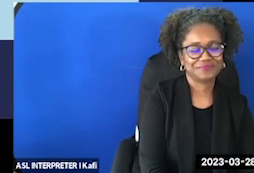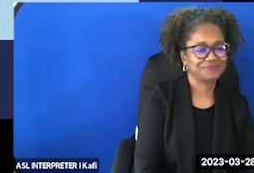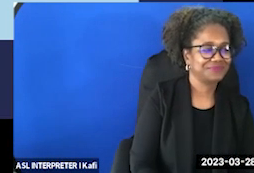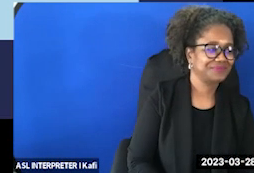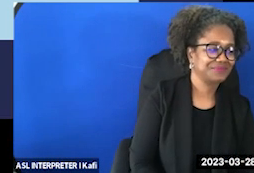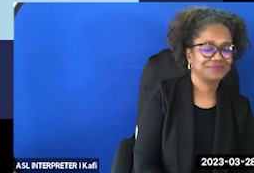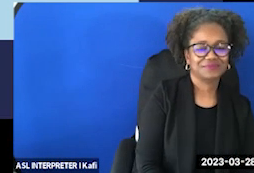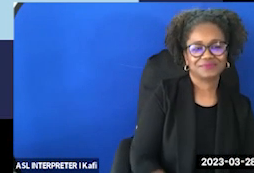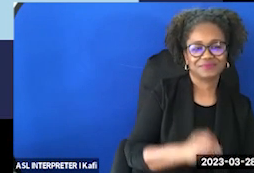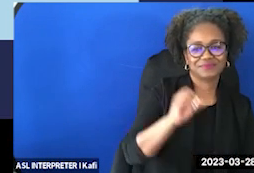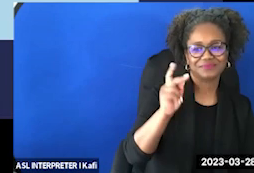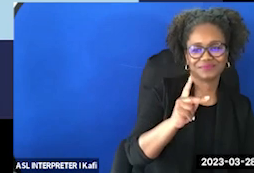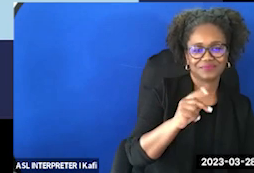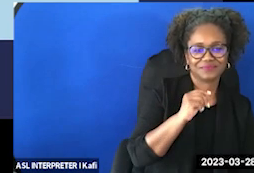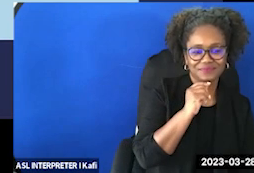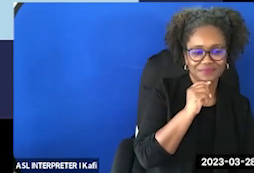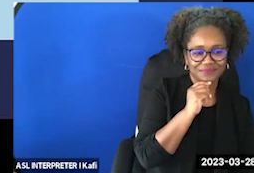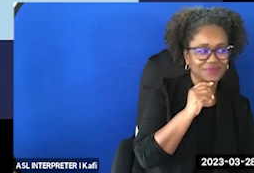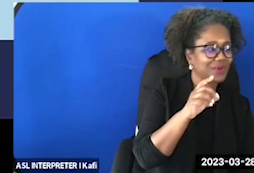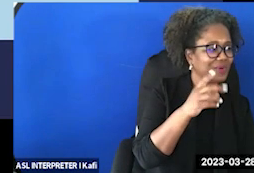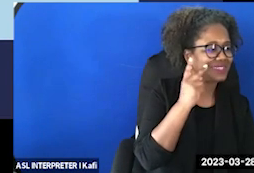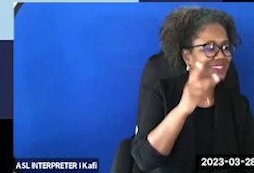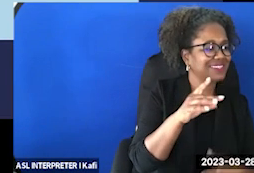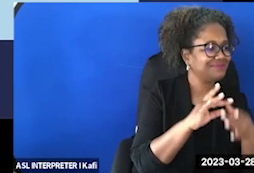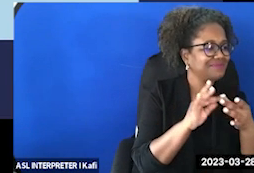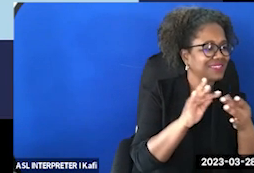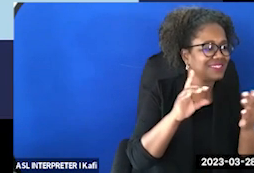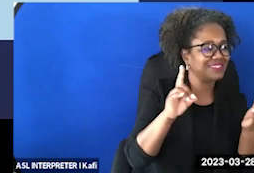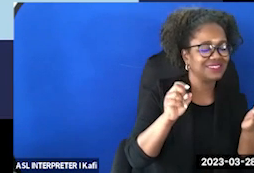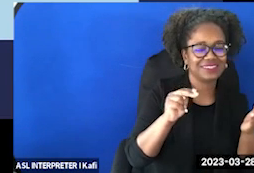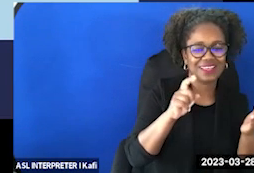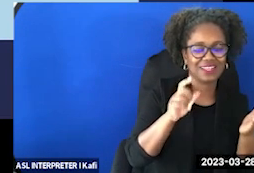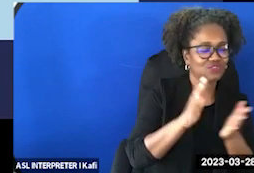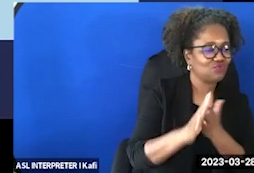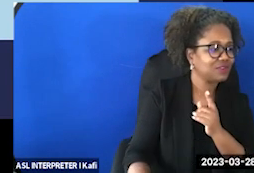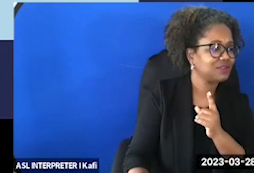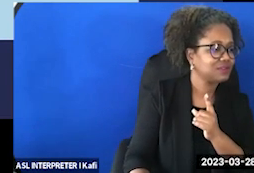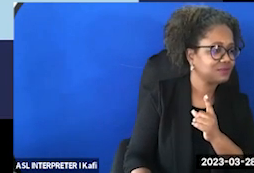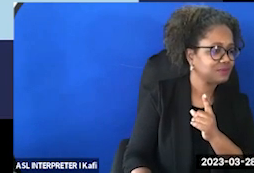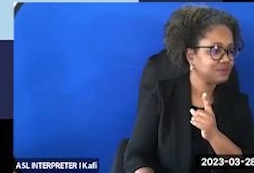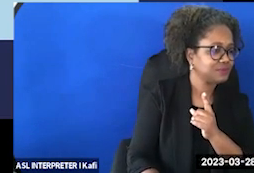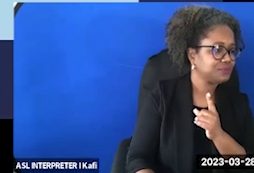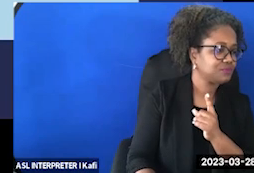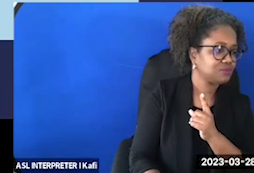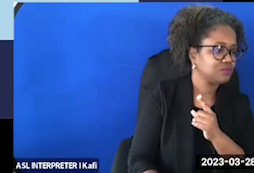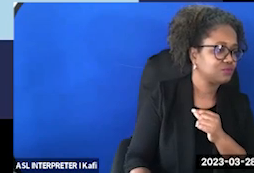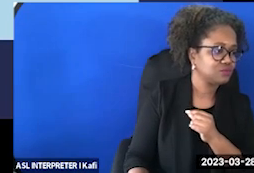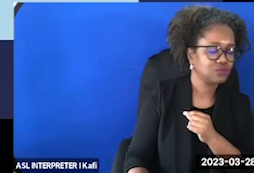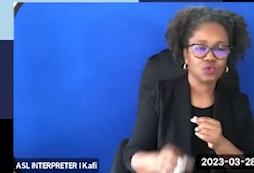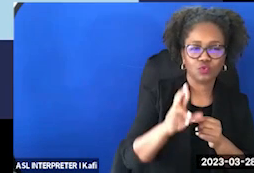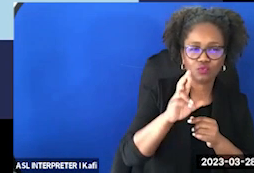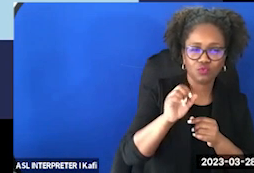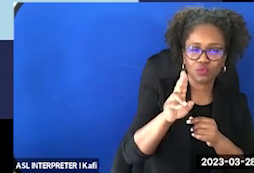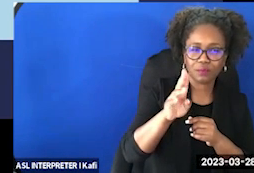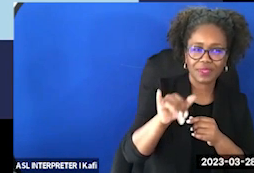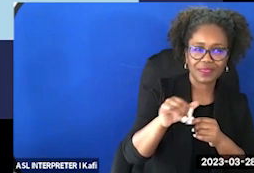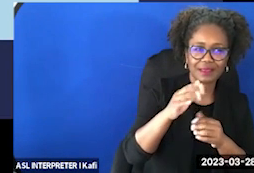Debbie Stine, Science & Technology Policy Academy: Okay. Also, Dan has to run So, Ruby, you asked, relate to finding common ground with policymakers any advice on which